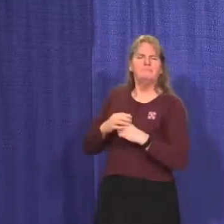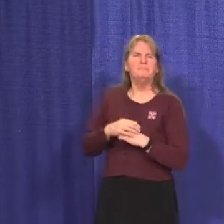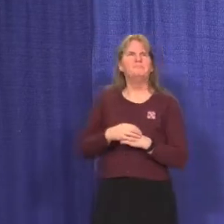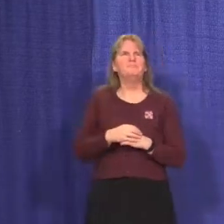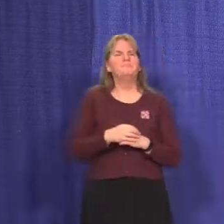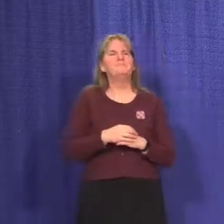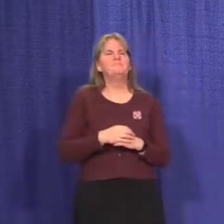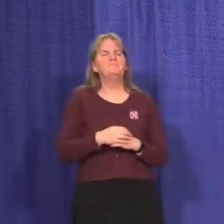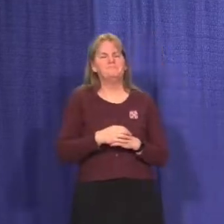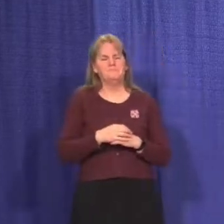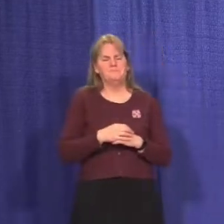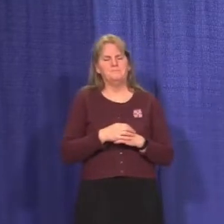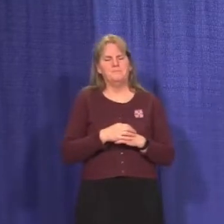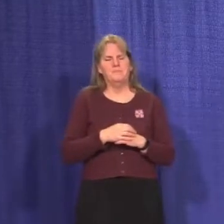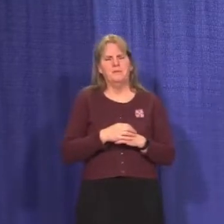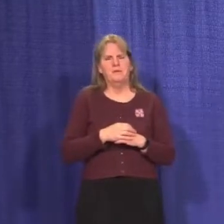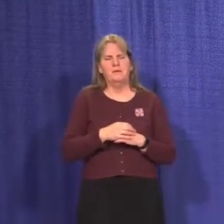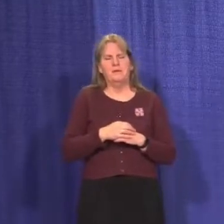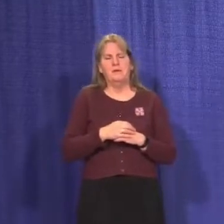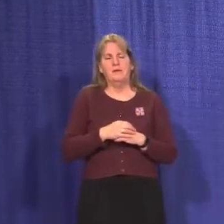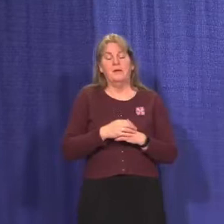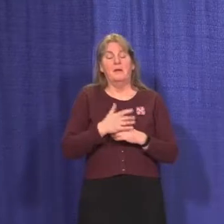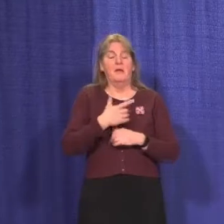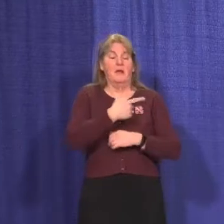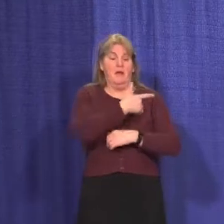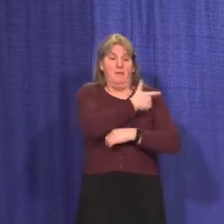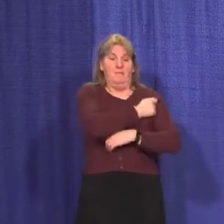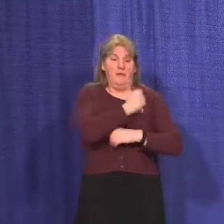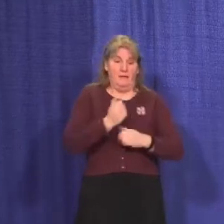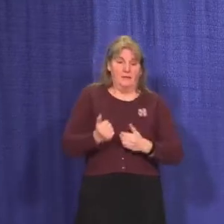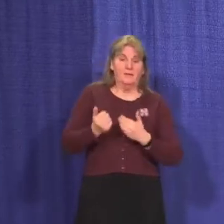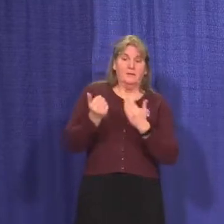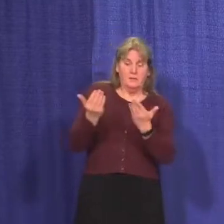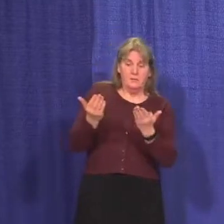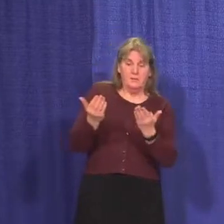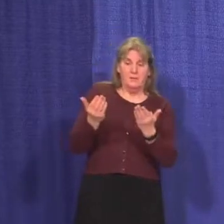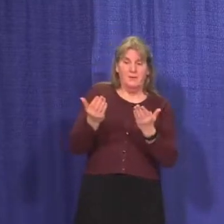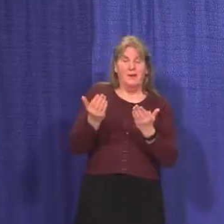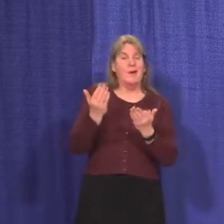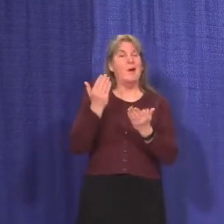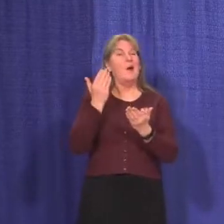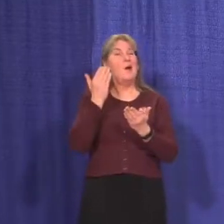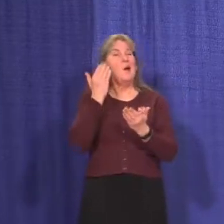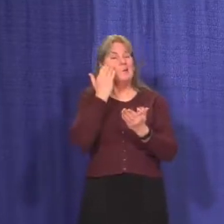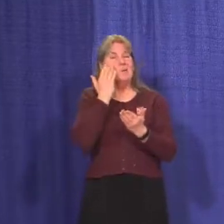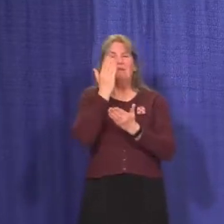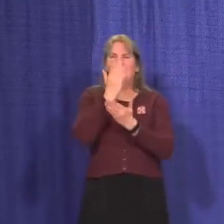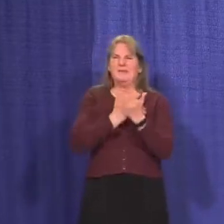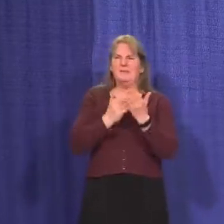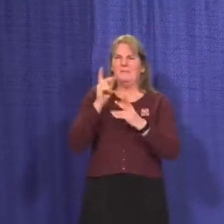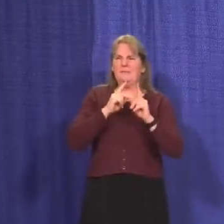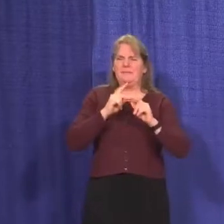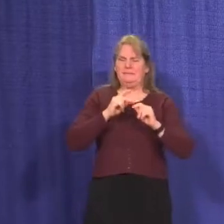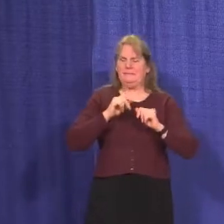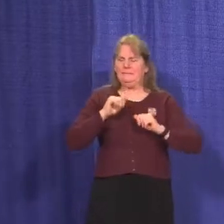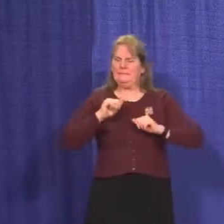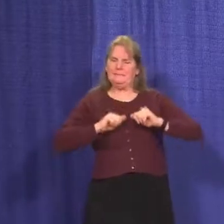vaccination I know not everyone is feeling ready. As long as vaccines have been around so has there been